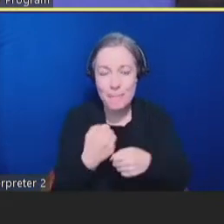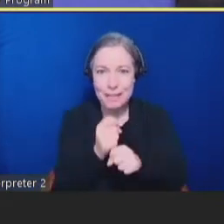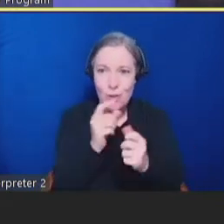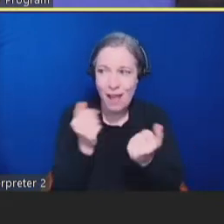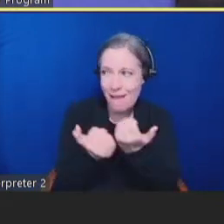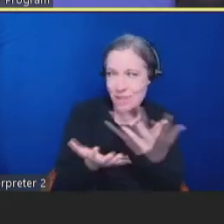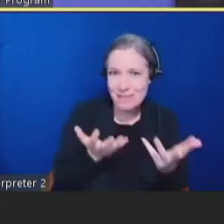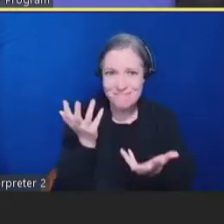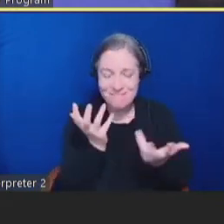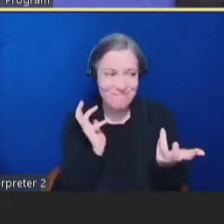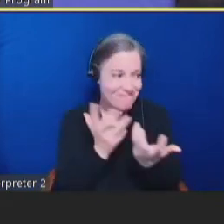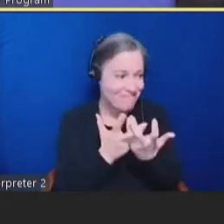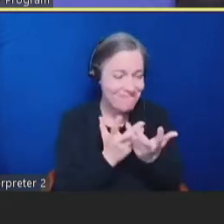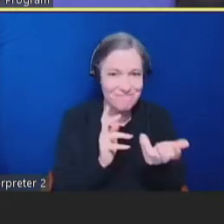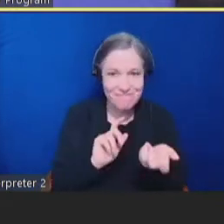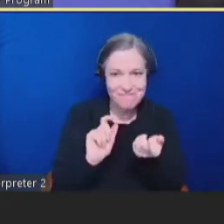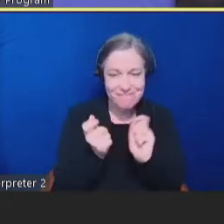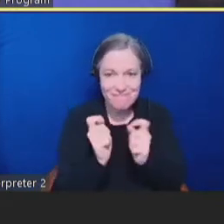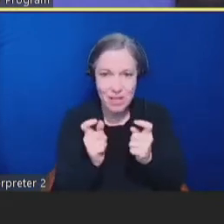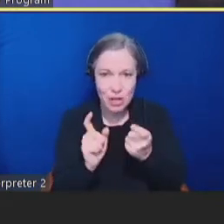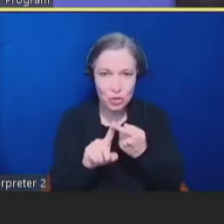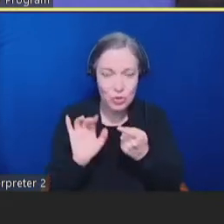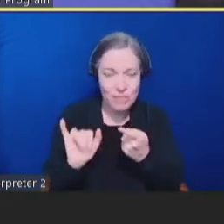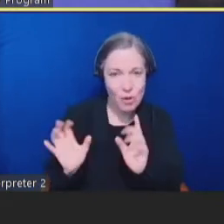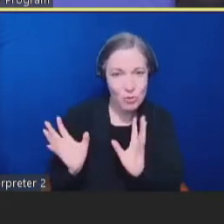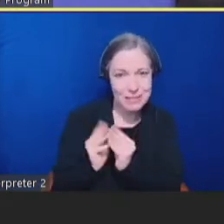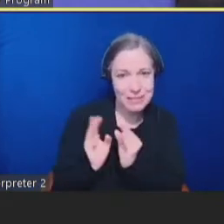breakout sessions and technical areas that they were requesting